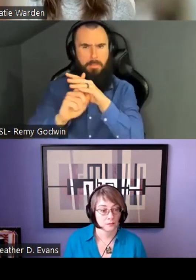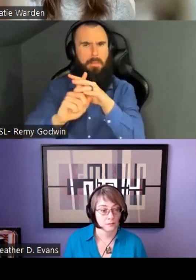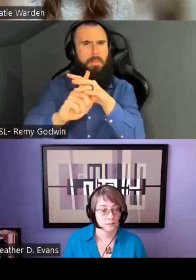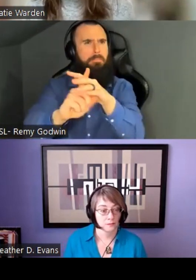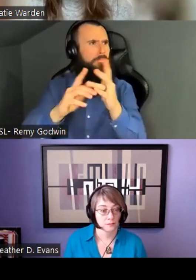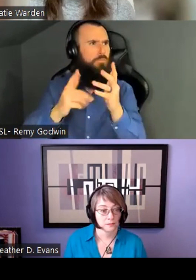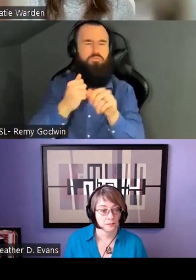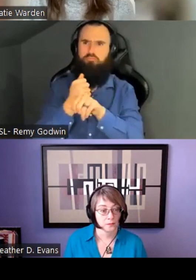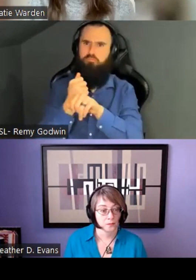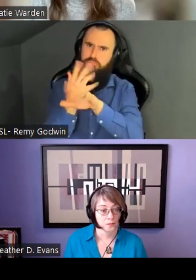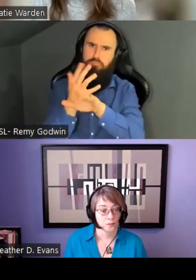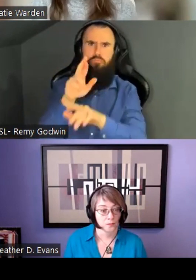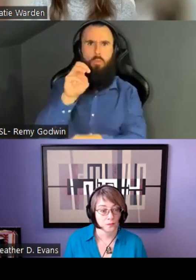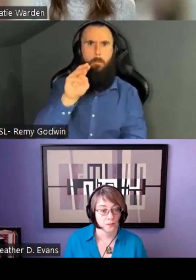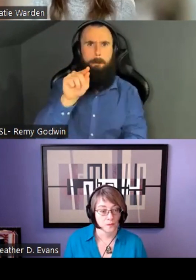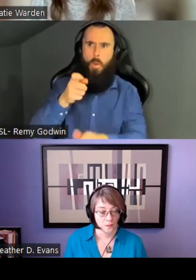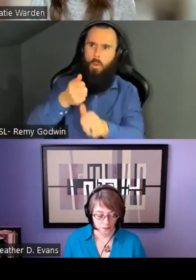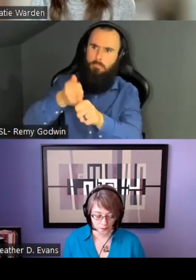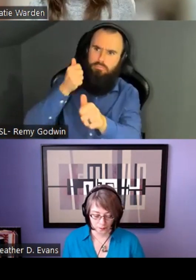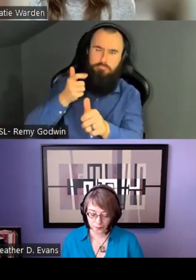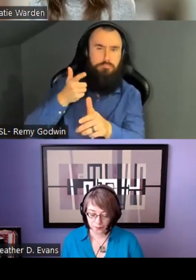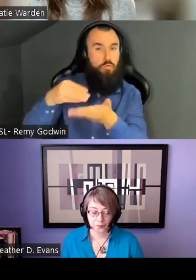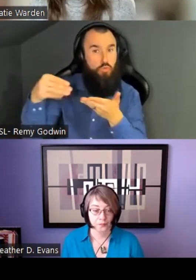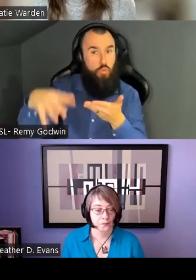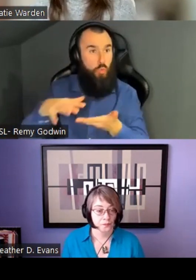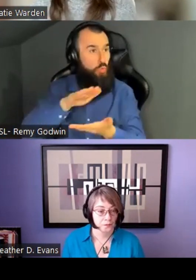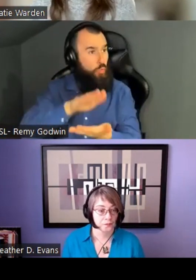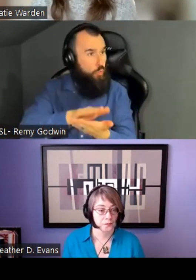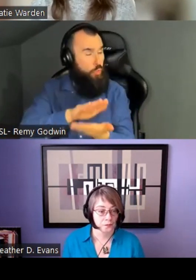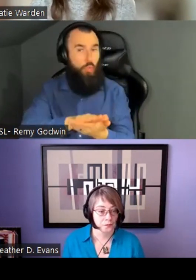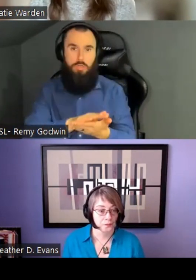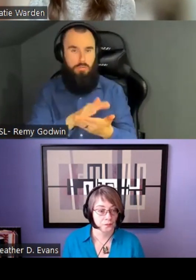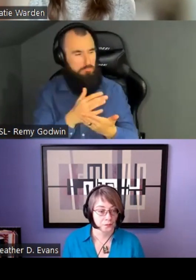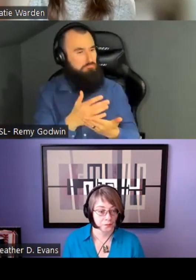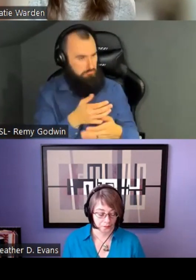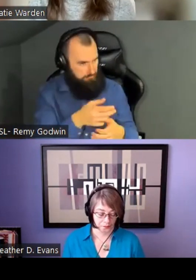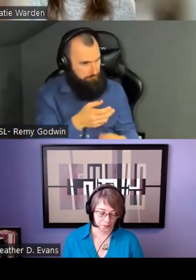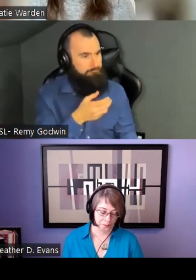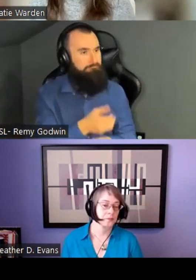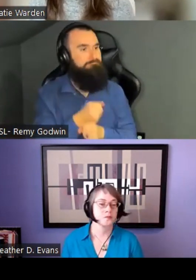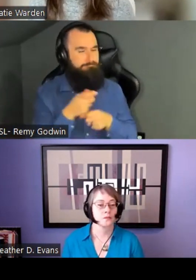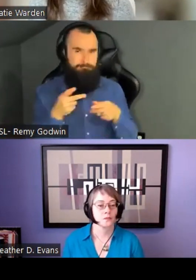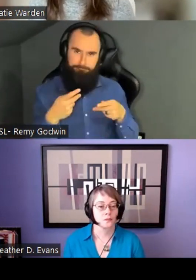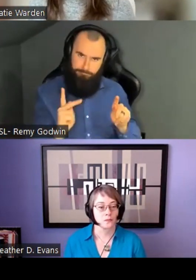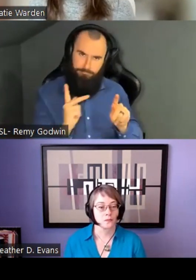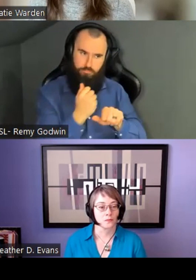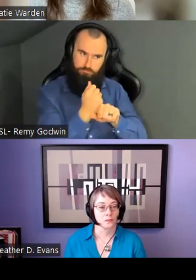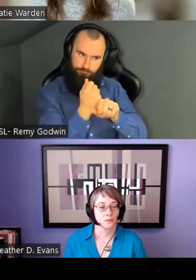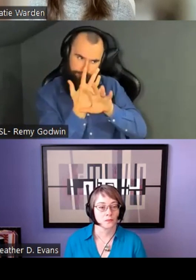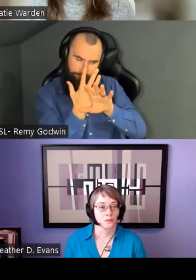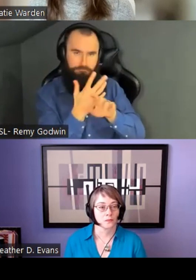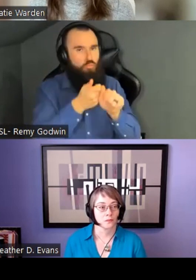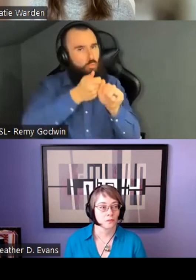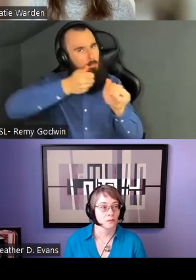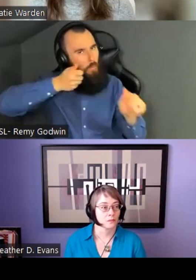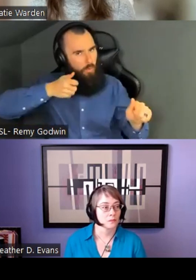Students are getting remote classwork as a reasonable modification. We've learned that this is typically